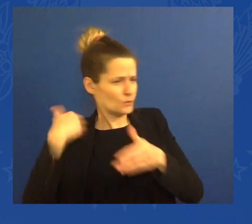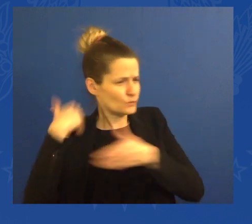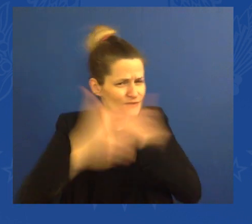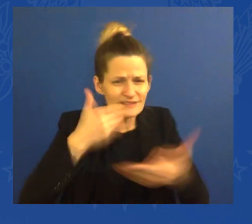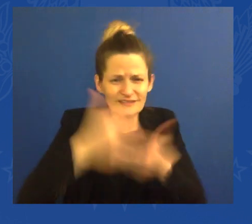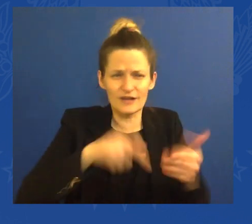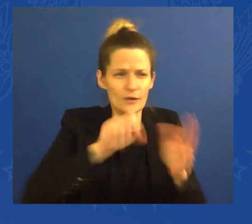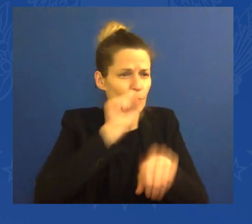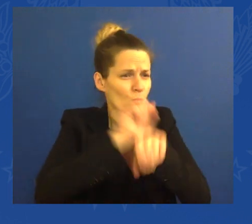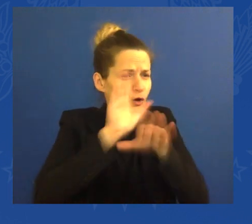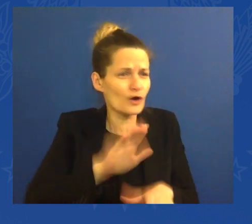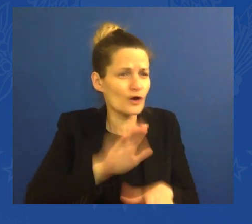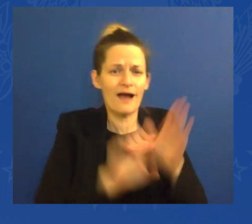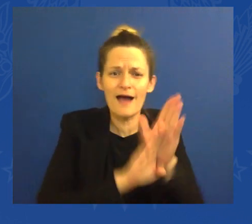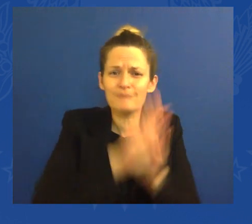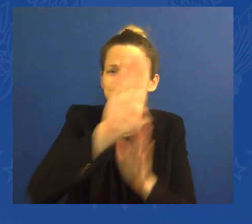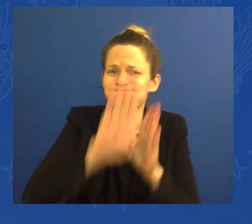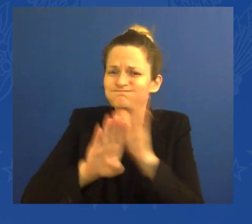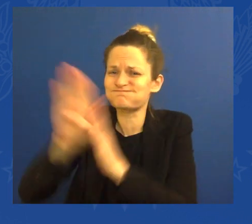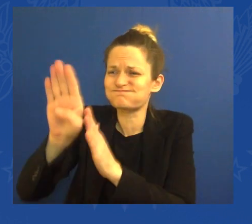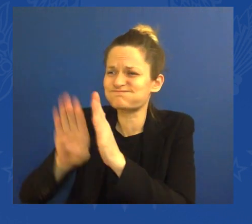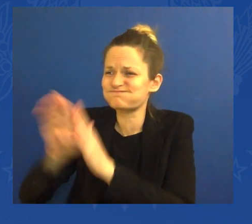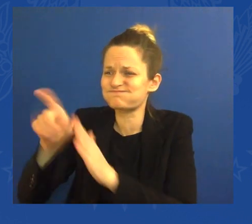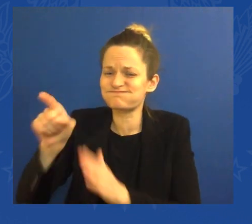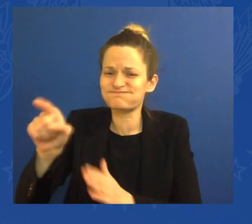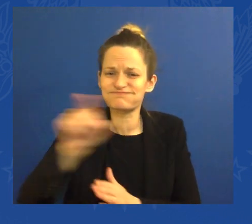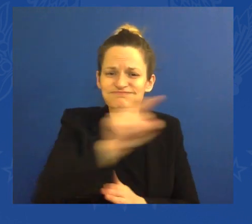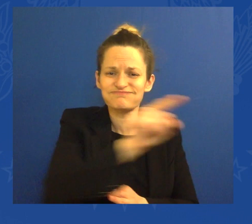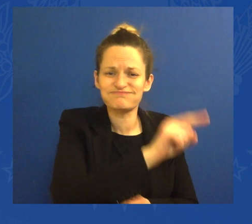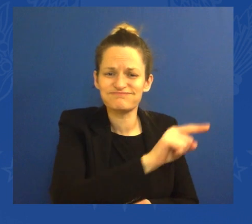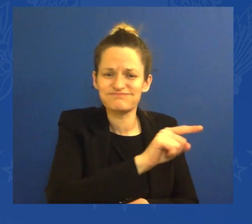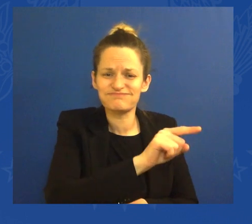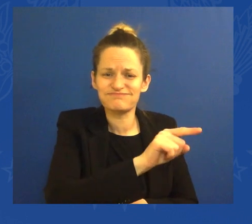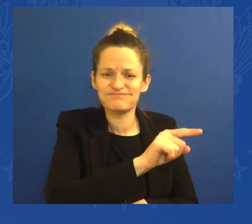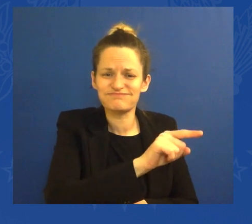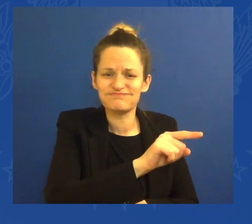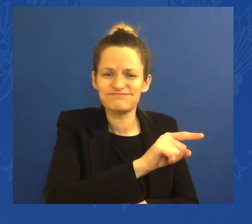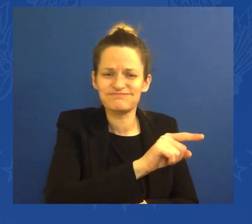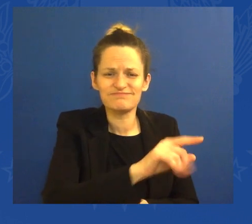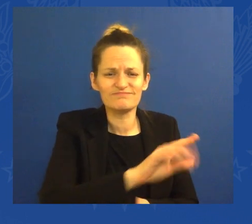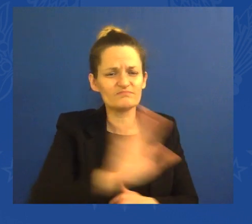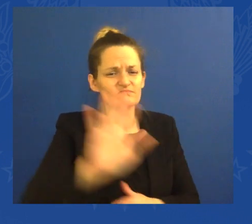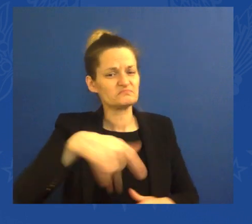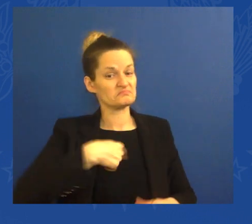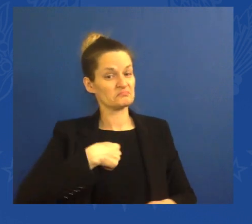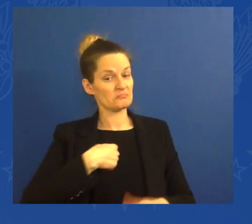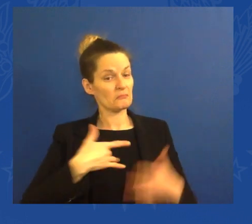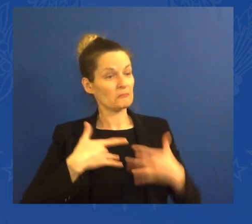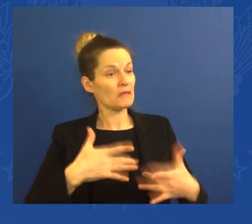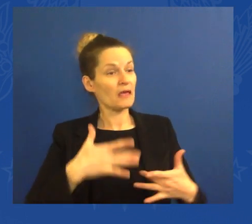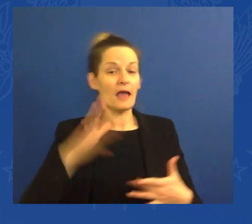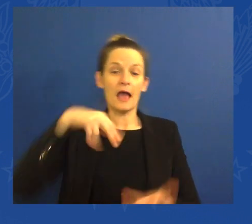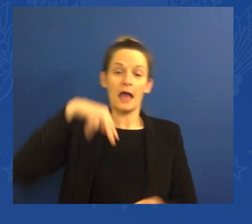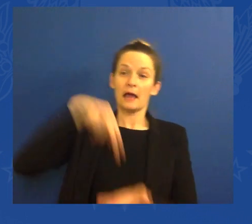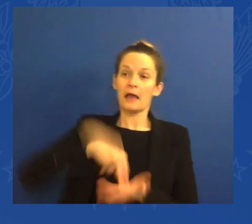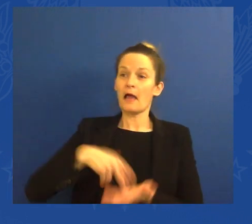I'm not someone who often gets up in front of people to share a piece of my story, so I certainly never thought one day